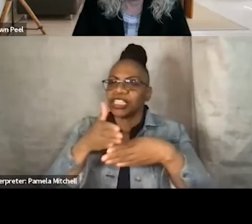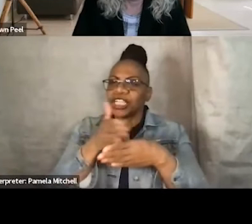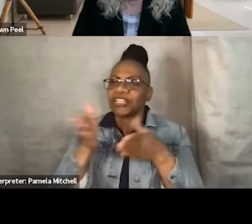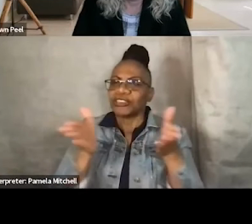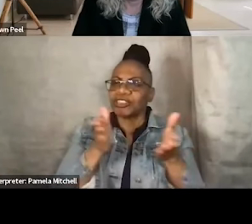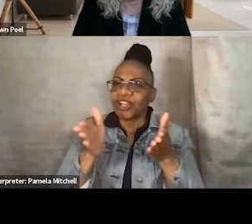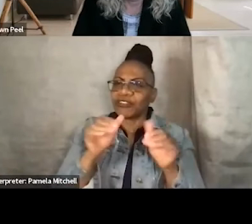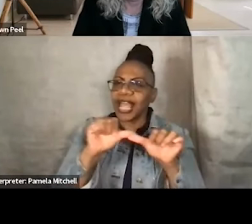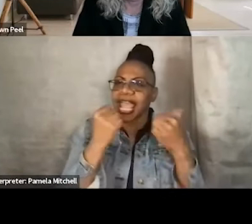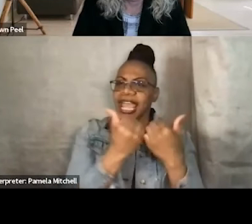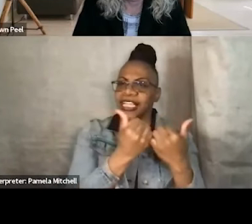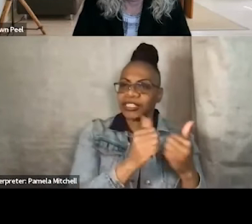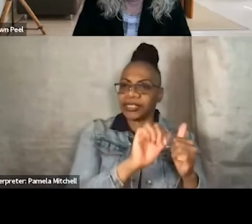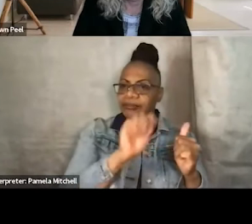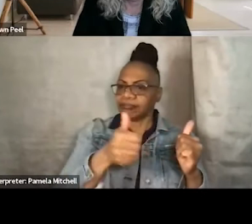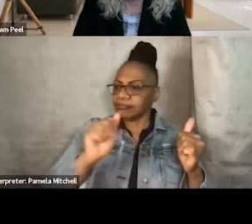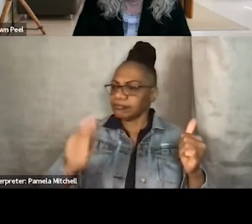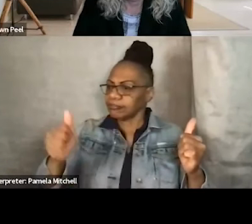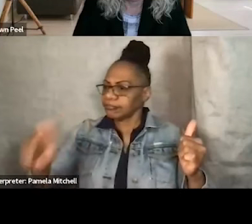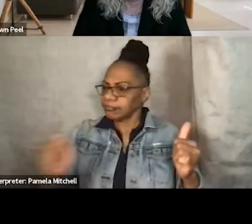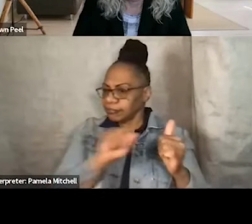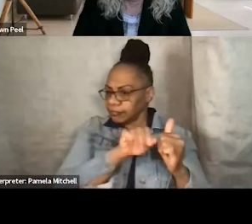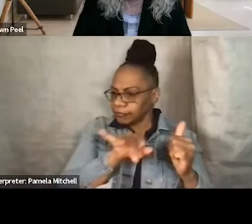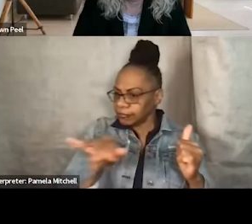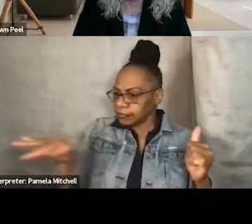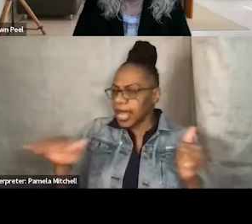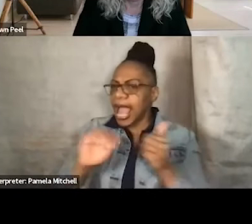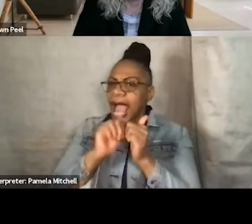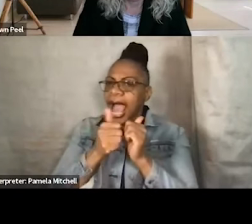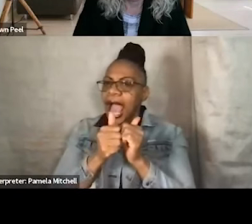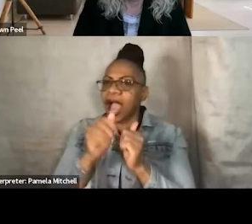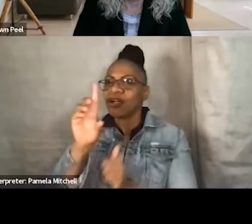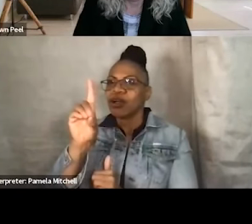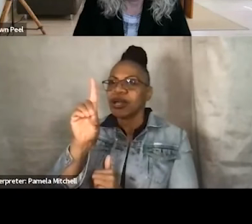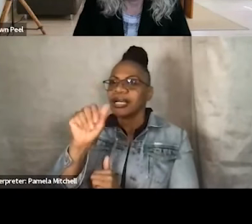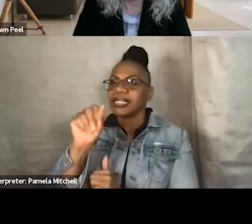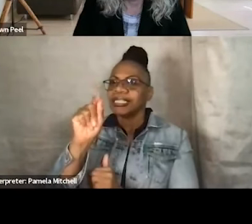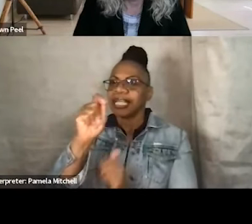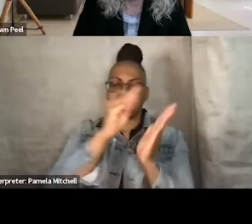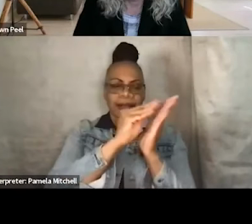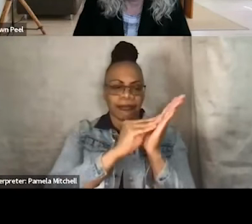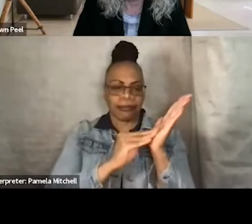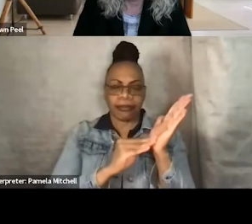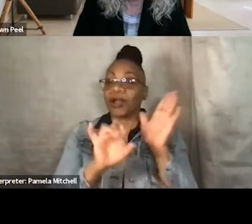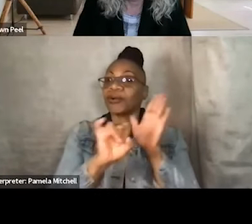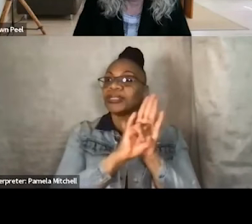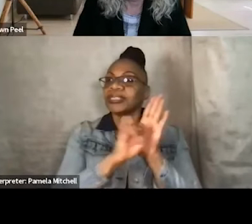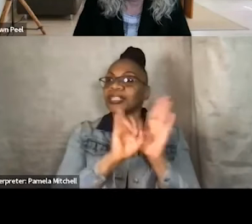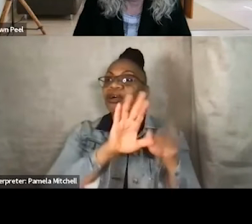And one of the ways has been around data. We've identified data that all five of our CCBHCs